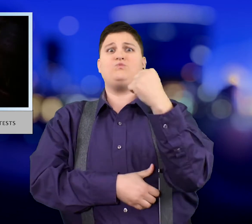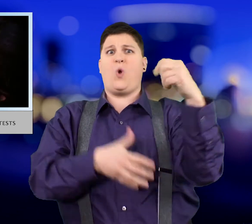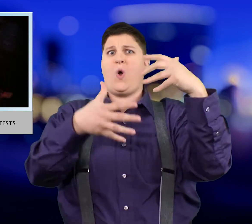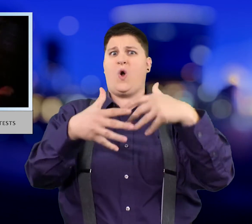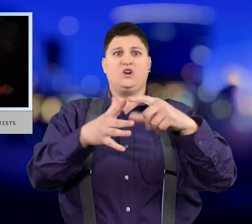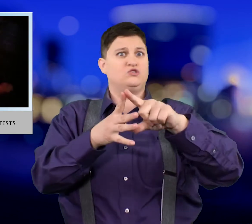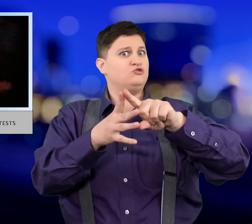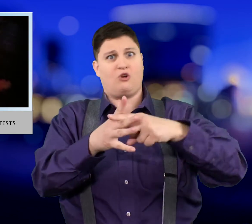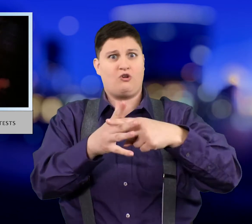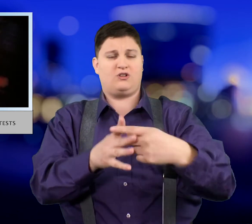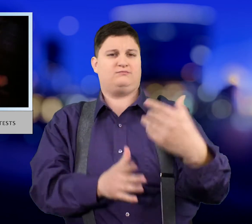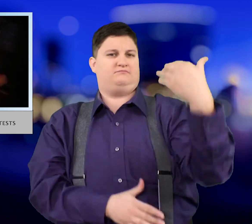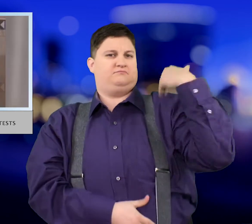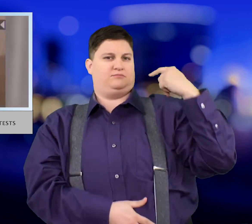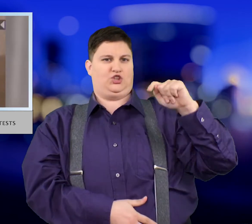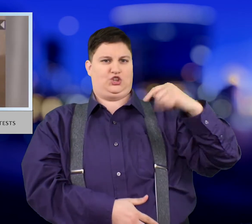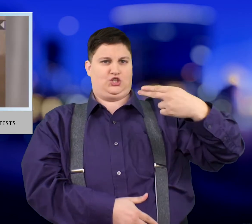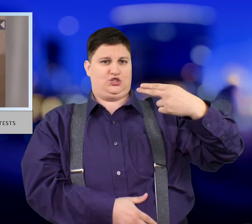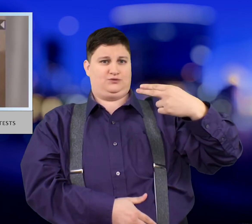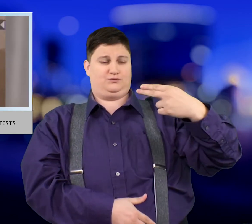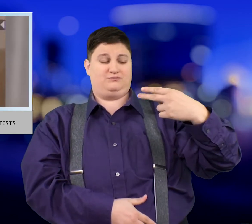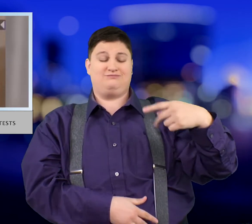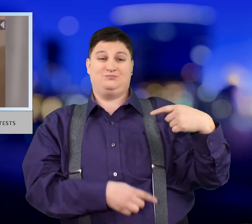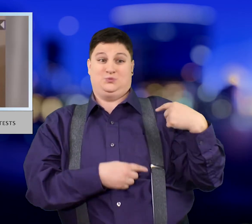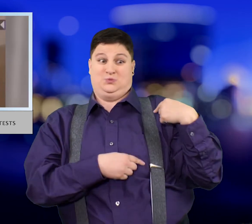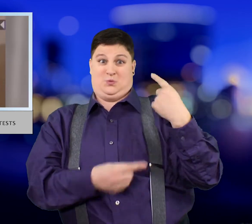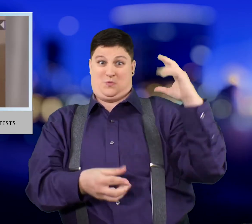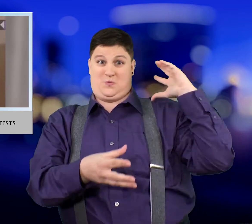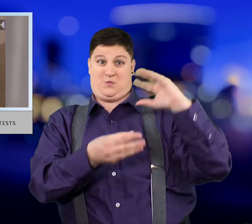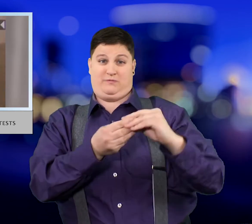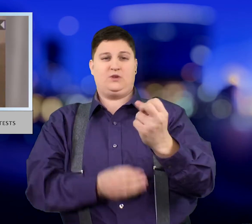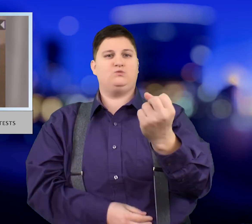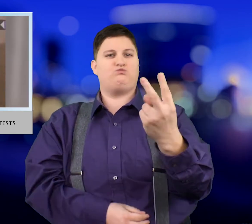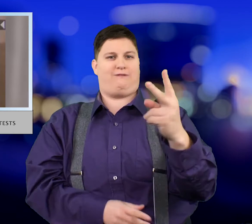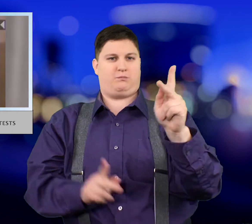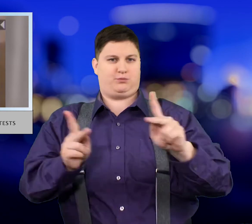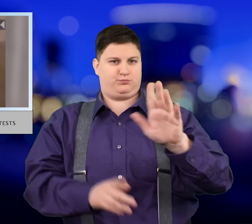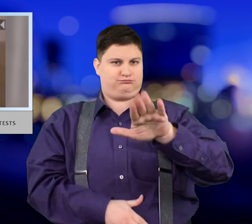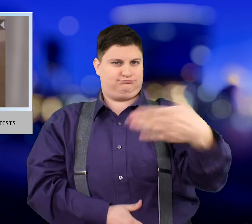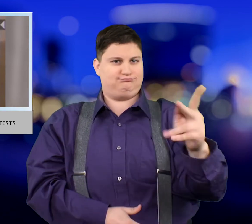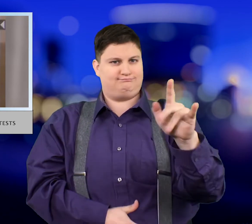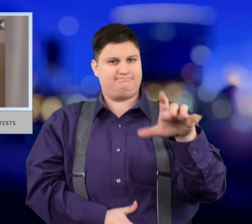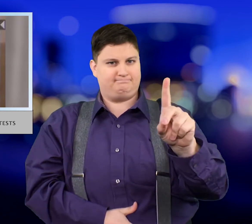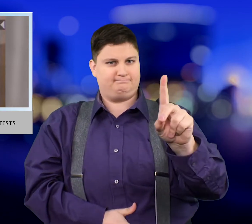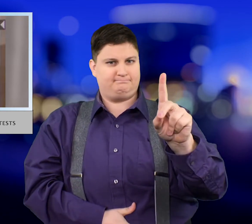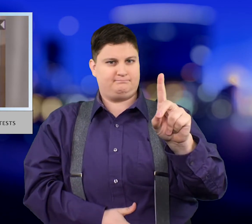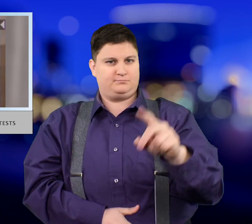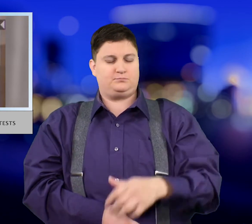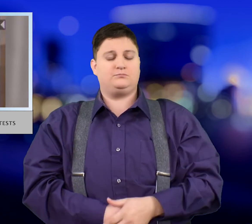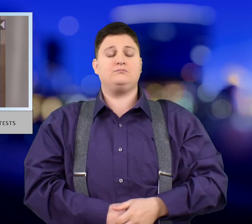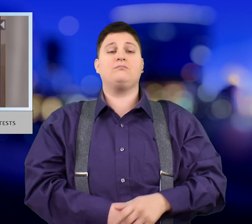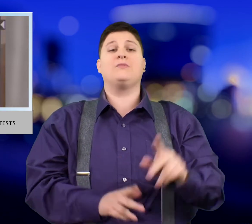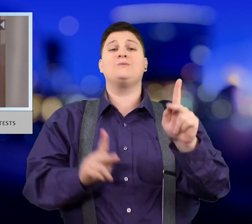Twelve people have been killed in nationwide protests that began Thursday.